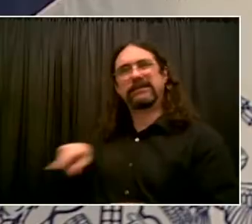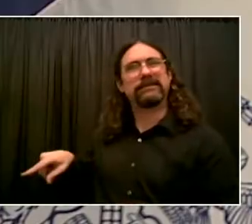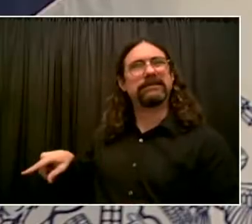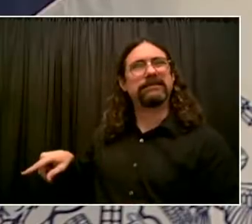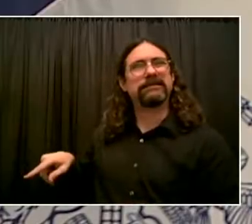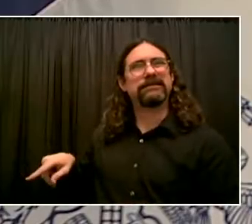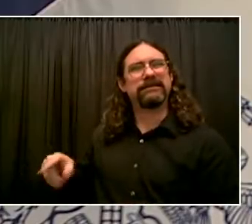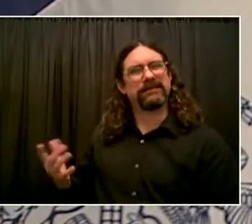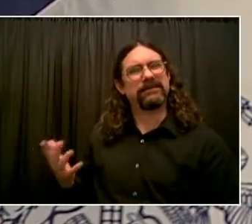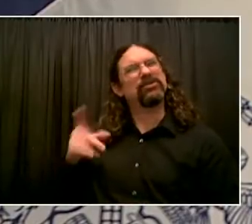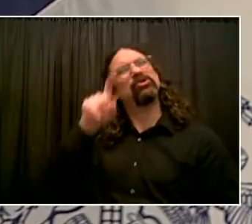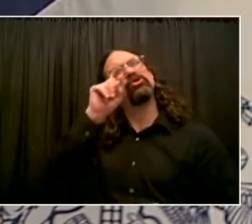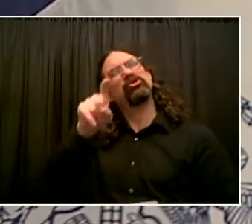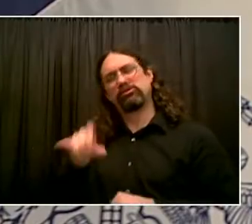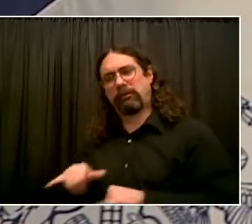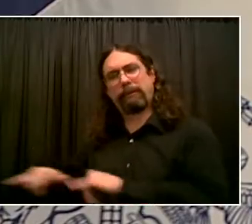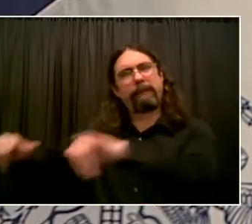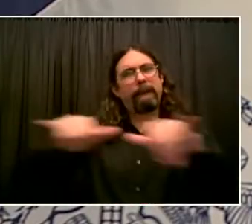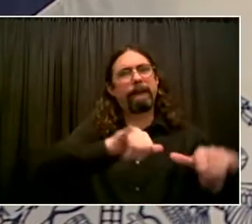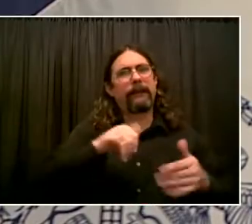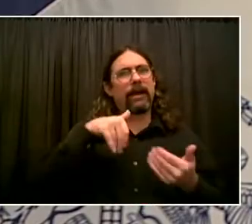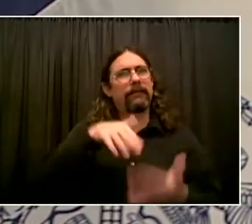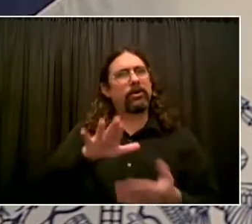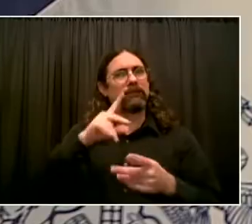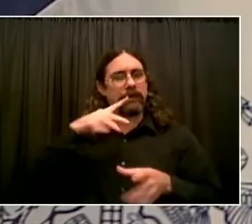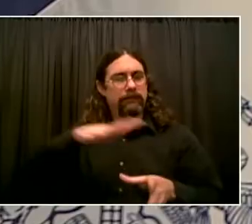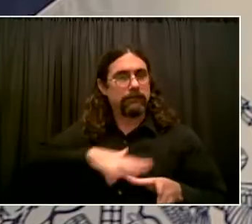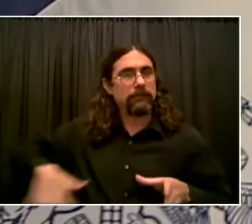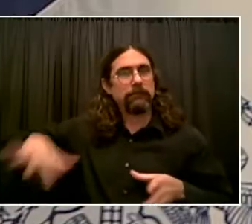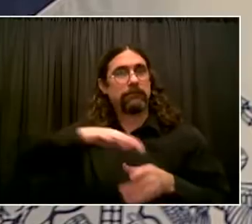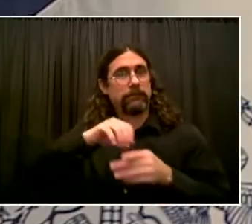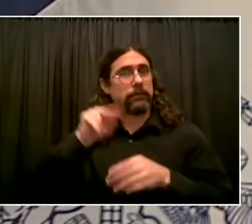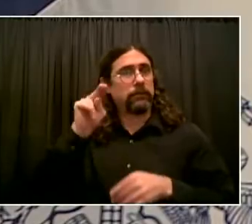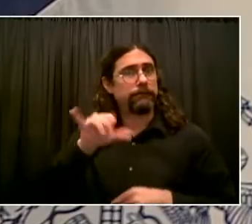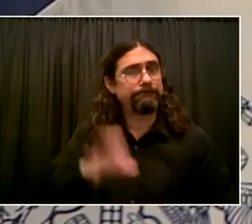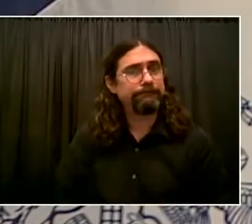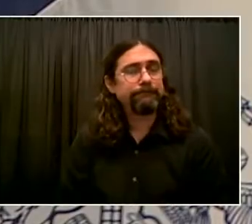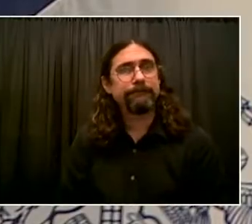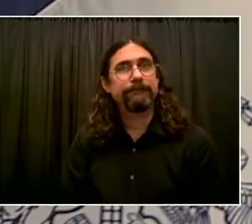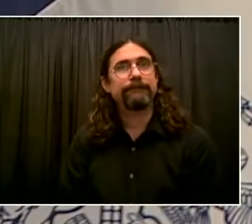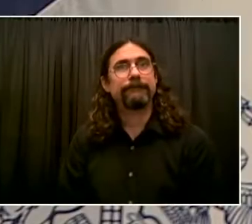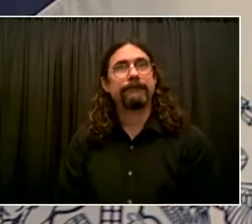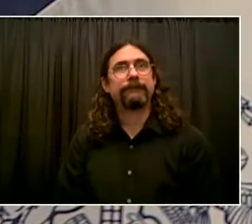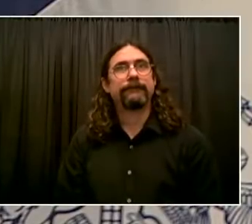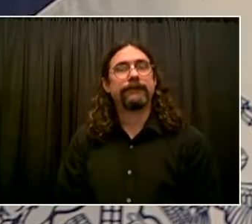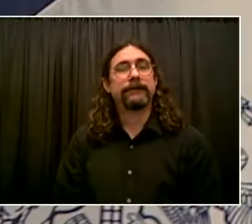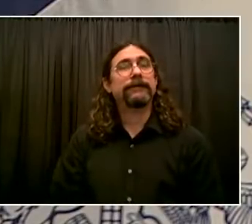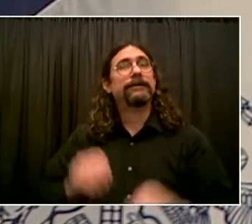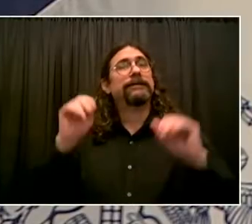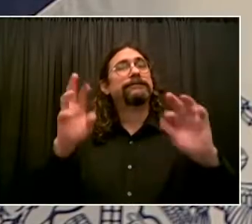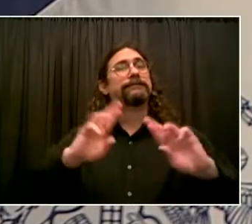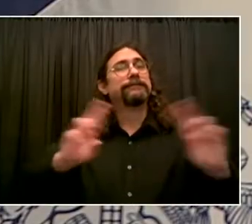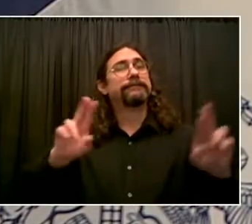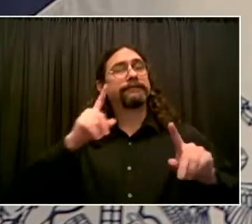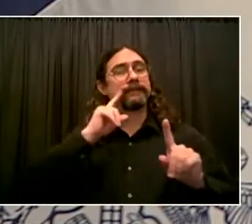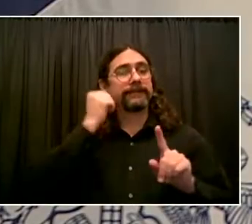YORKERS. HOW ABOUT WE USE THE SAME STRATEGY? VEERYONE REQUIRED TO BE VACCINATED AND THAT HELPS MOVE